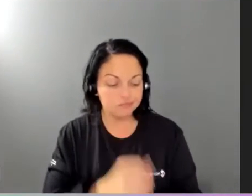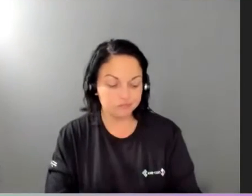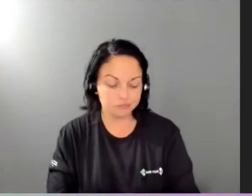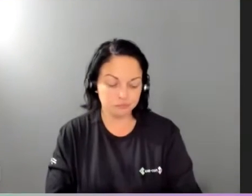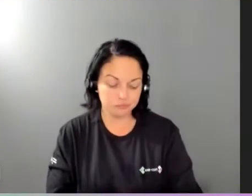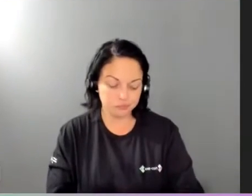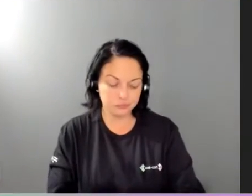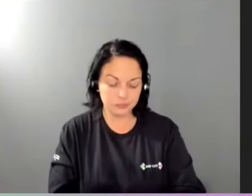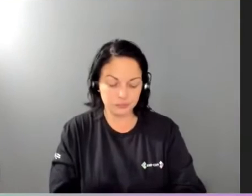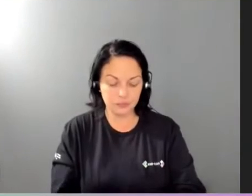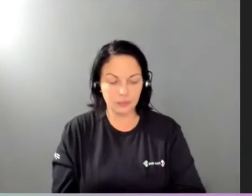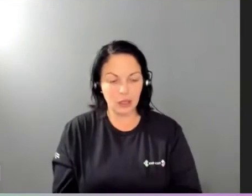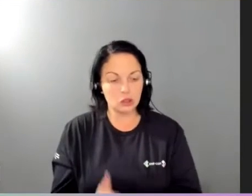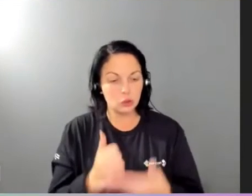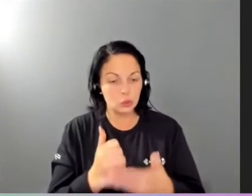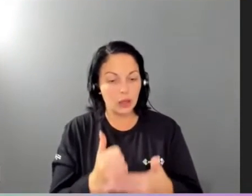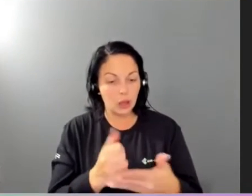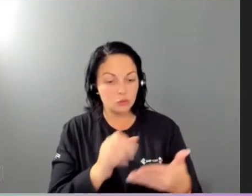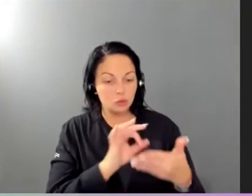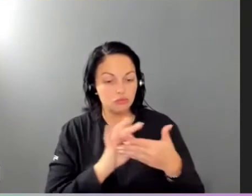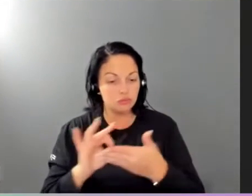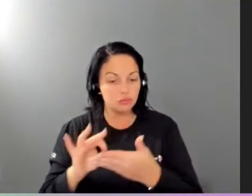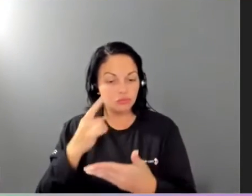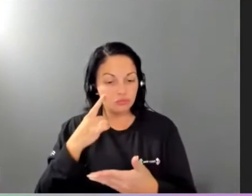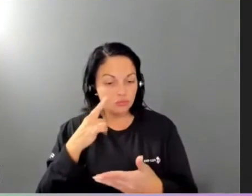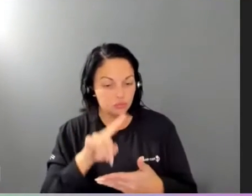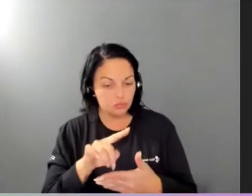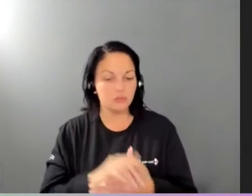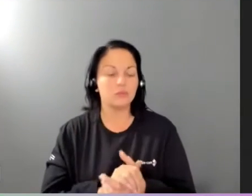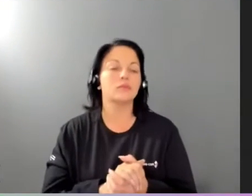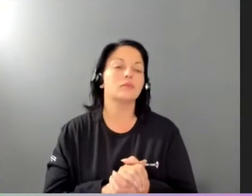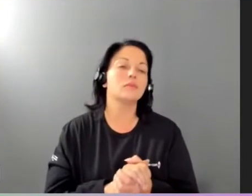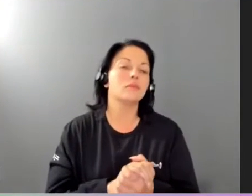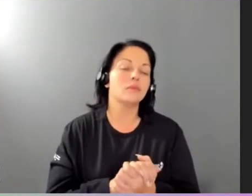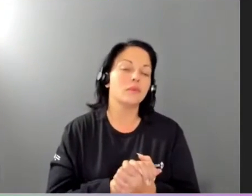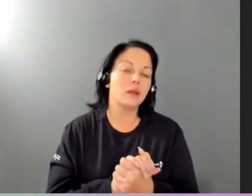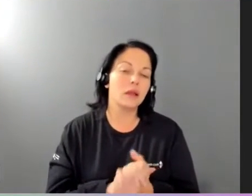also, V partnership with external subject subject